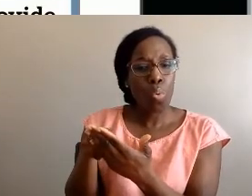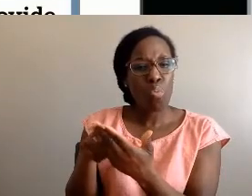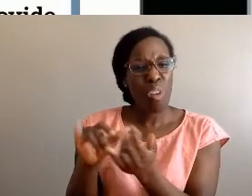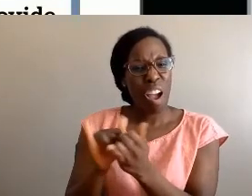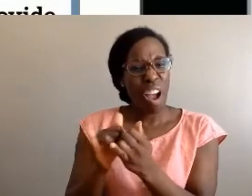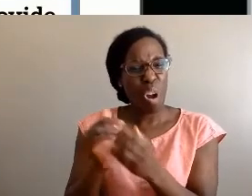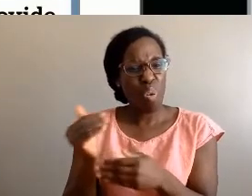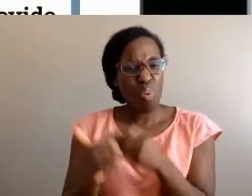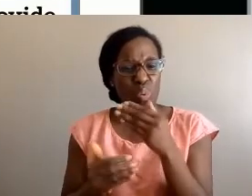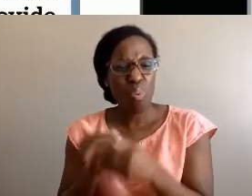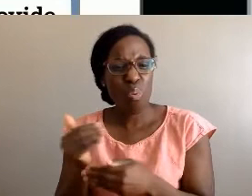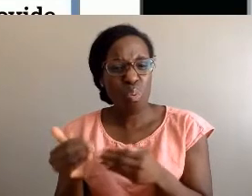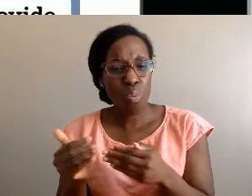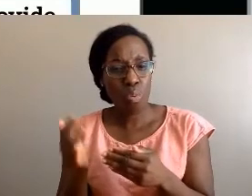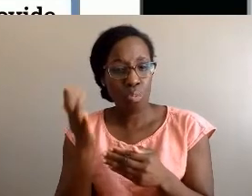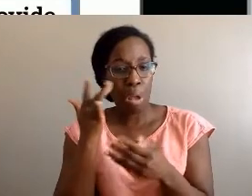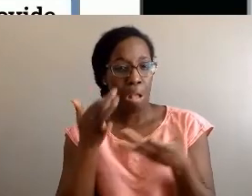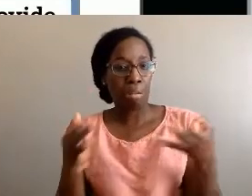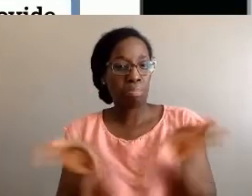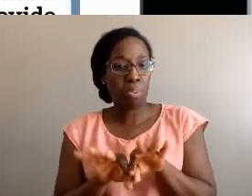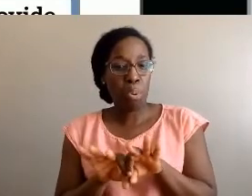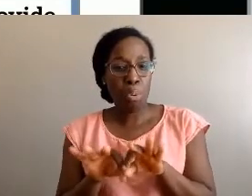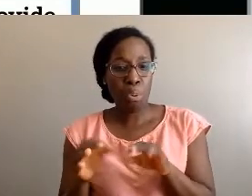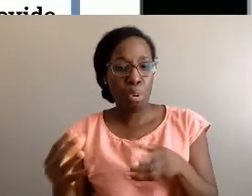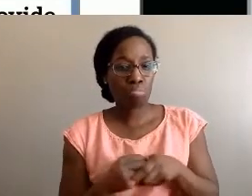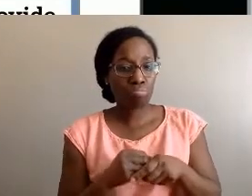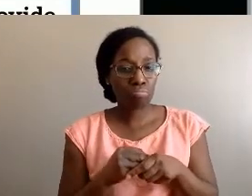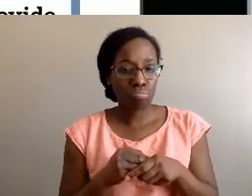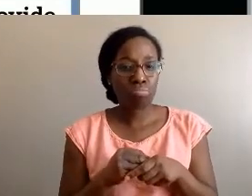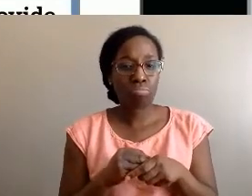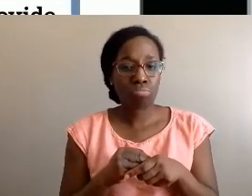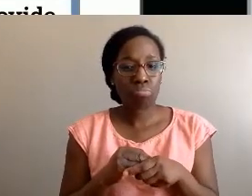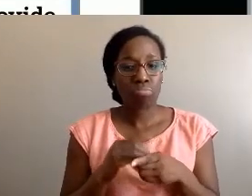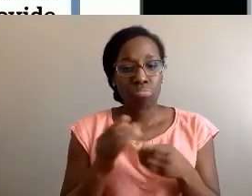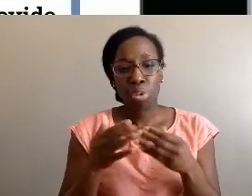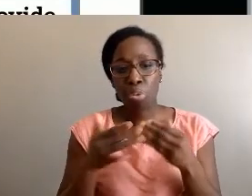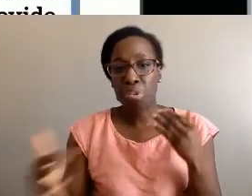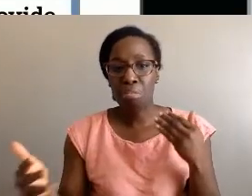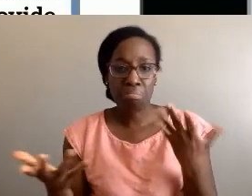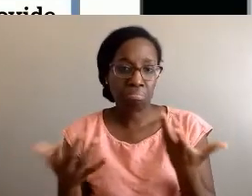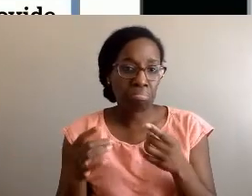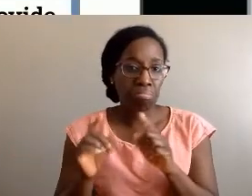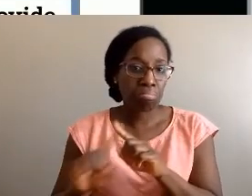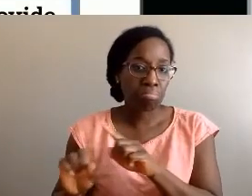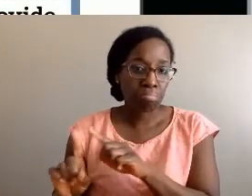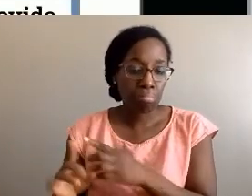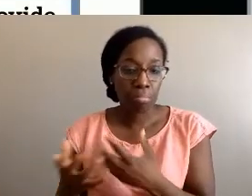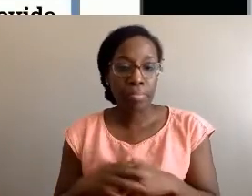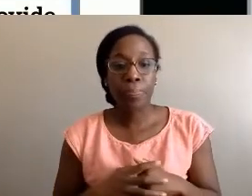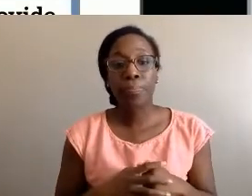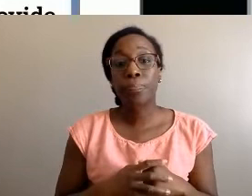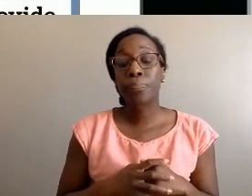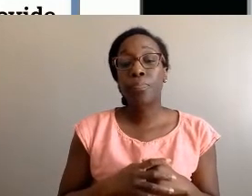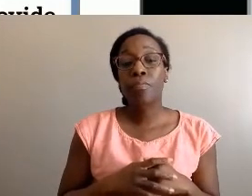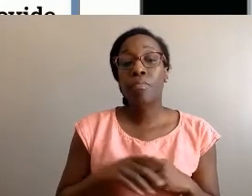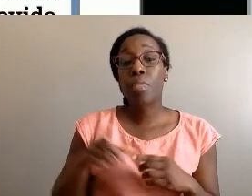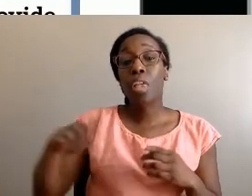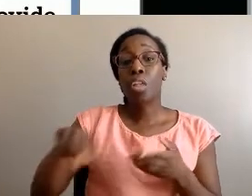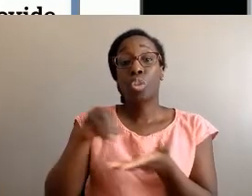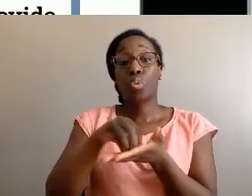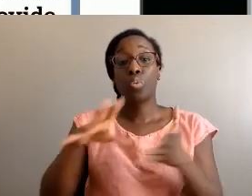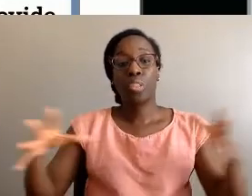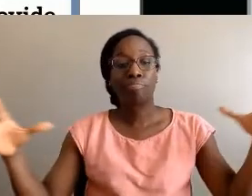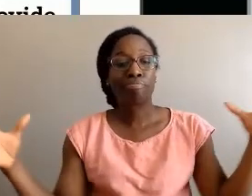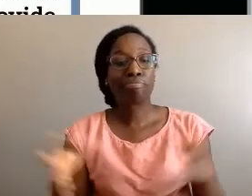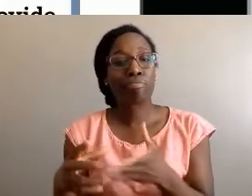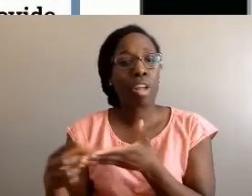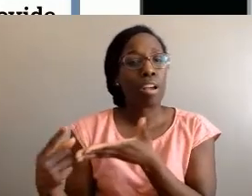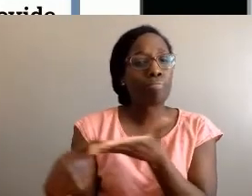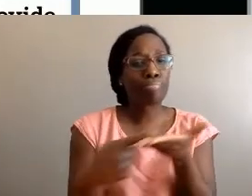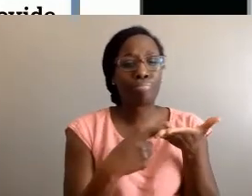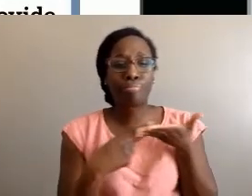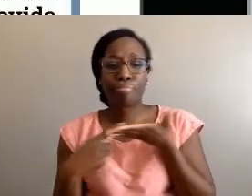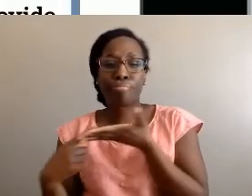make predictions, present hypothesis, etc. Our role is to support students and provide feedback